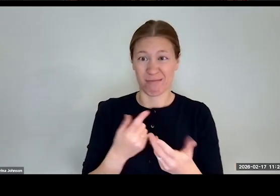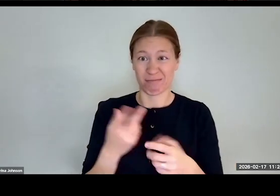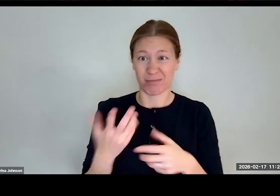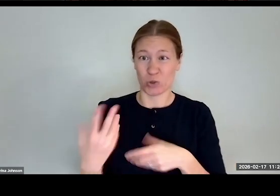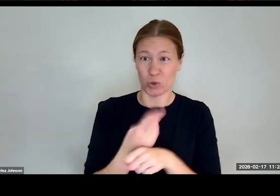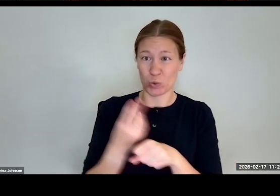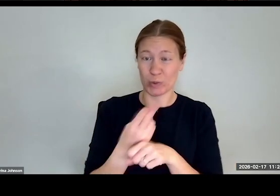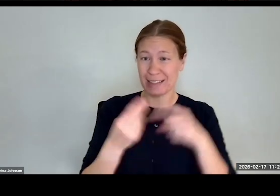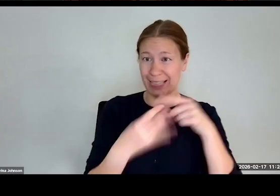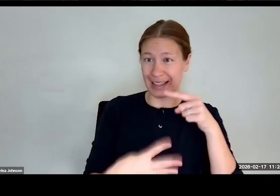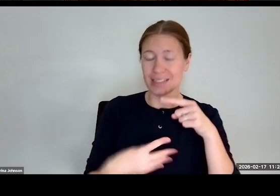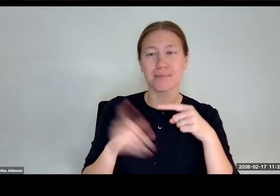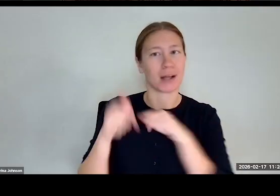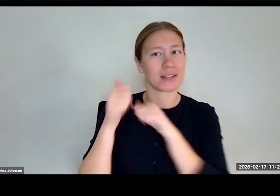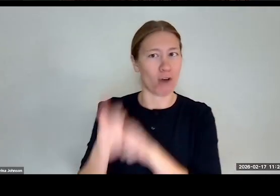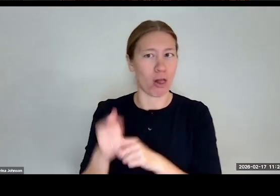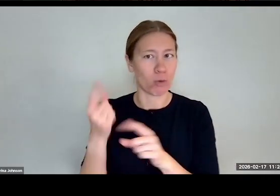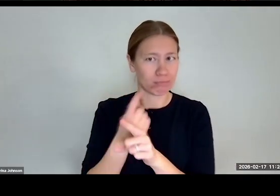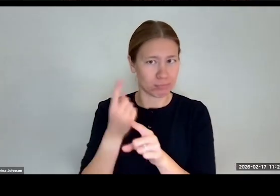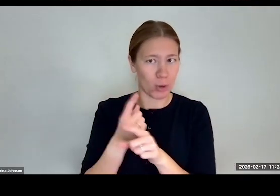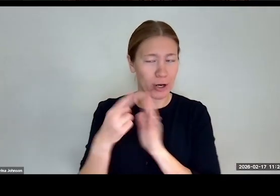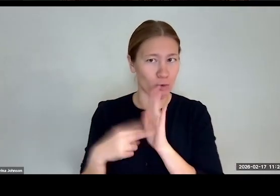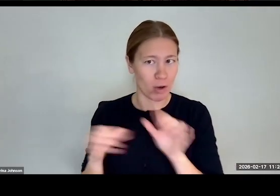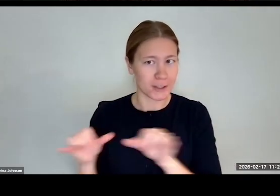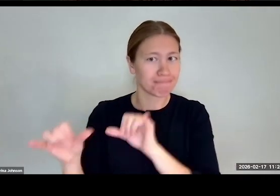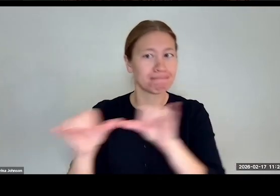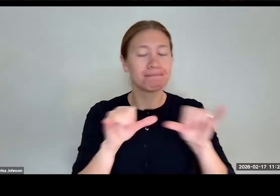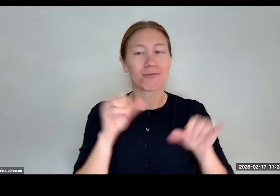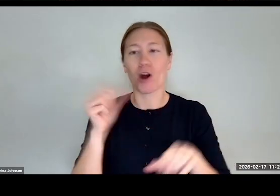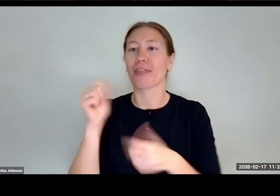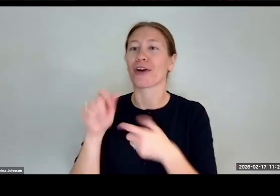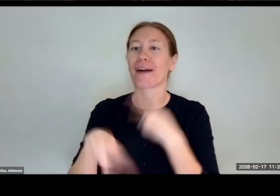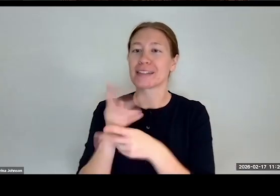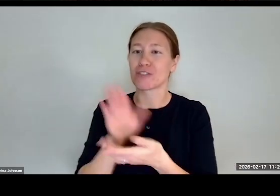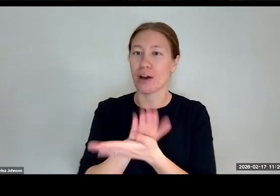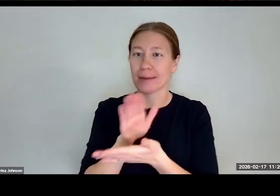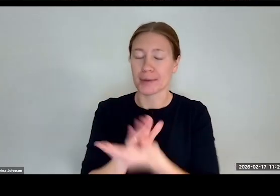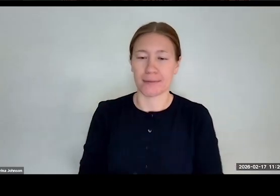and any other document type. So the first is that we need to make sure we are inserting our lists using the built in